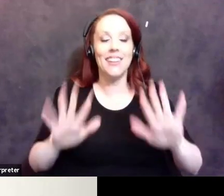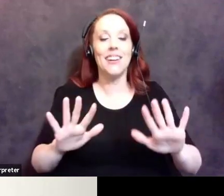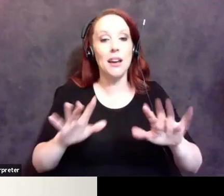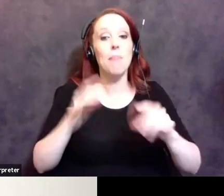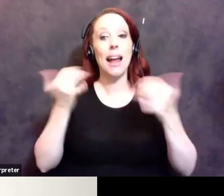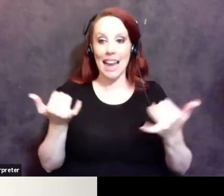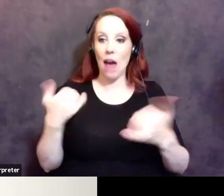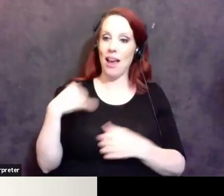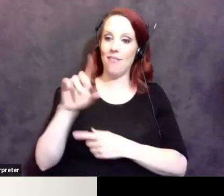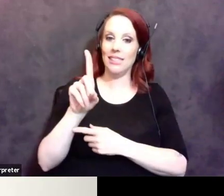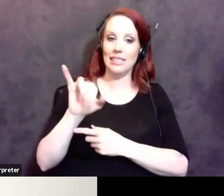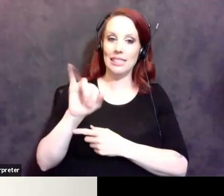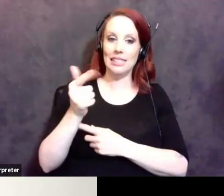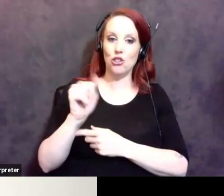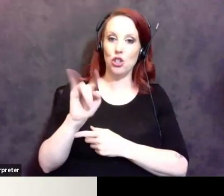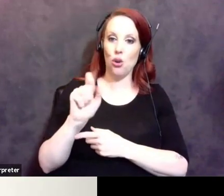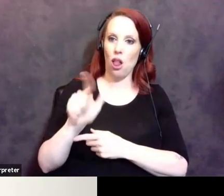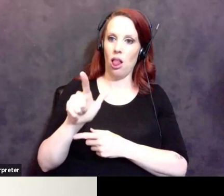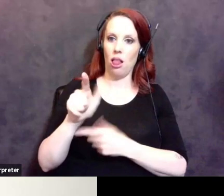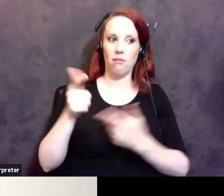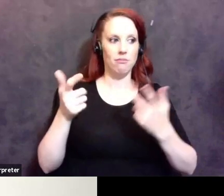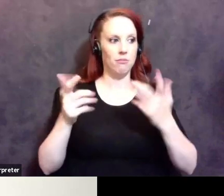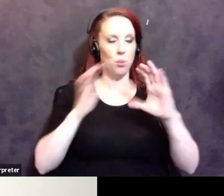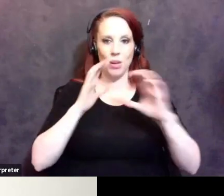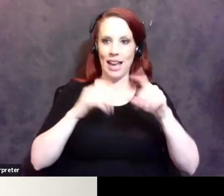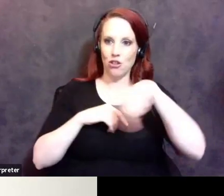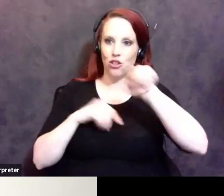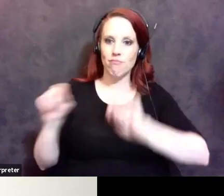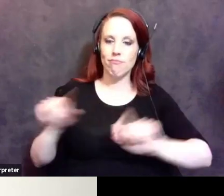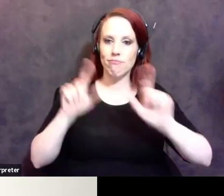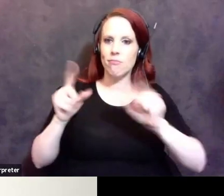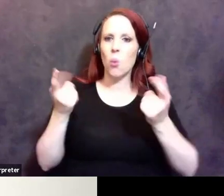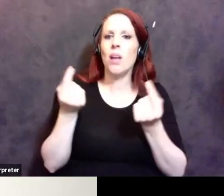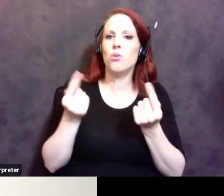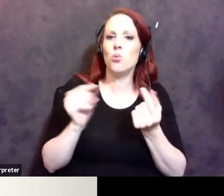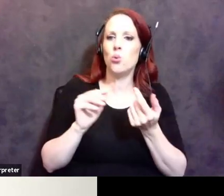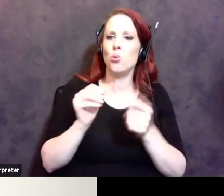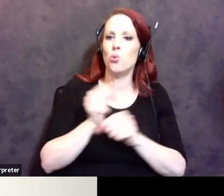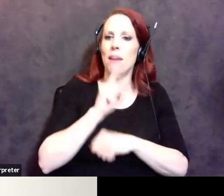space, what are we doing to make our digital content accessible? There is a great free